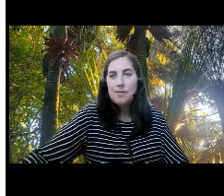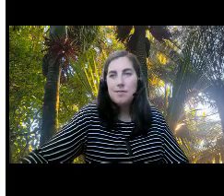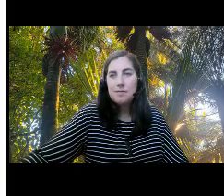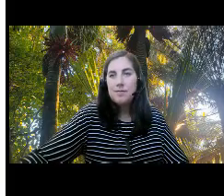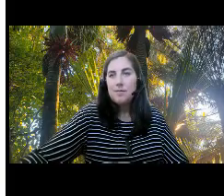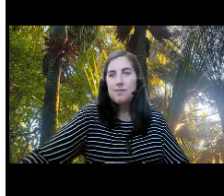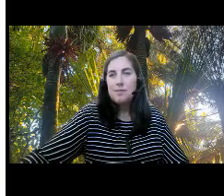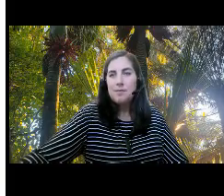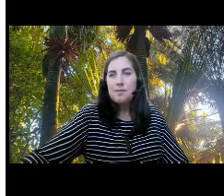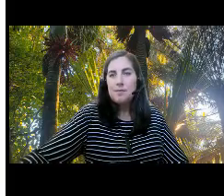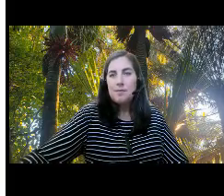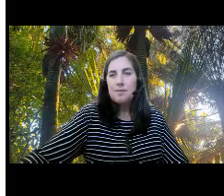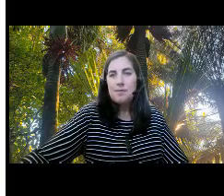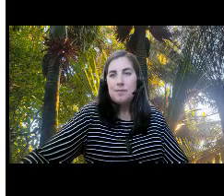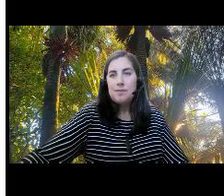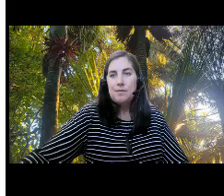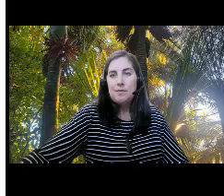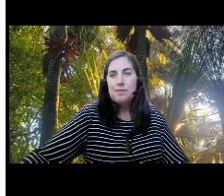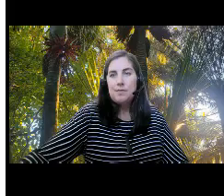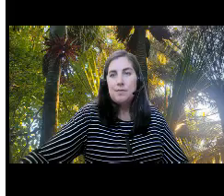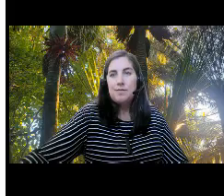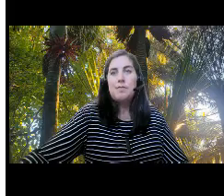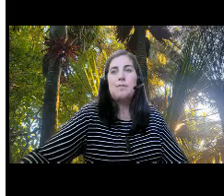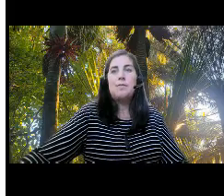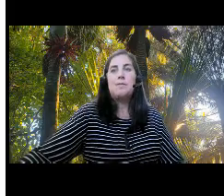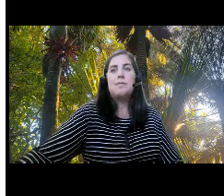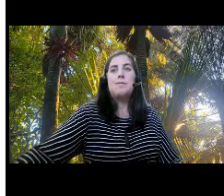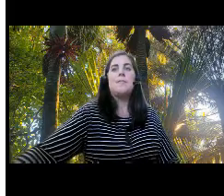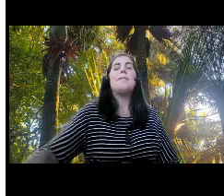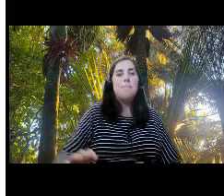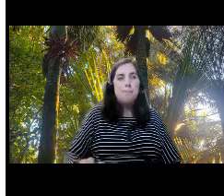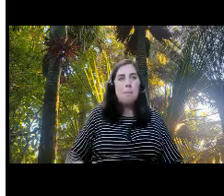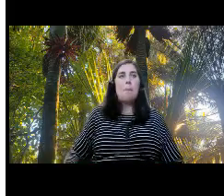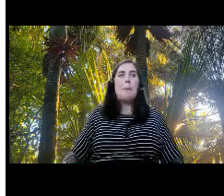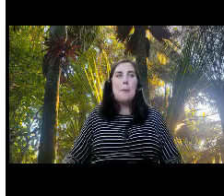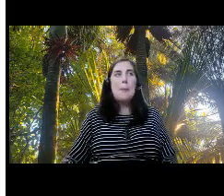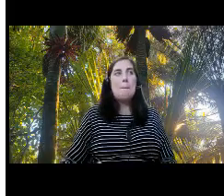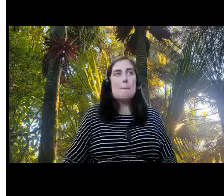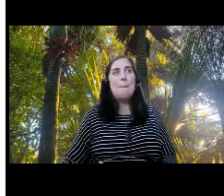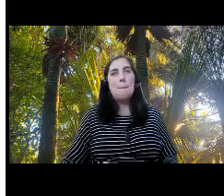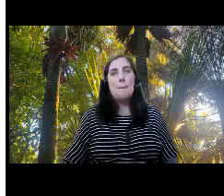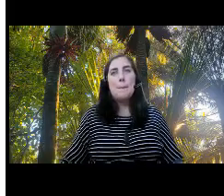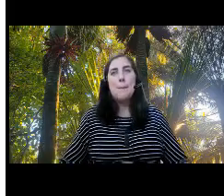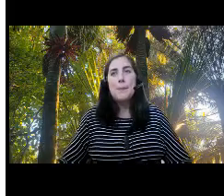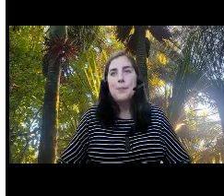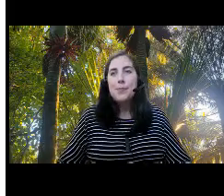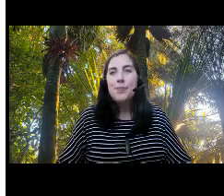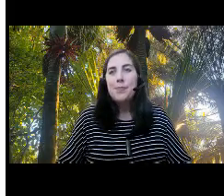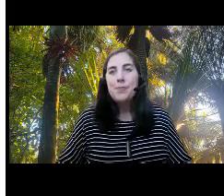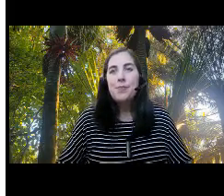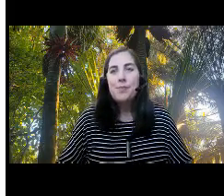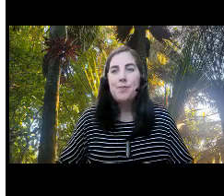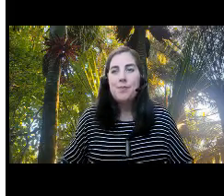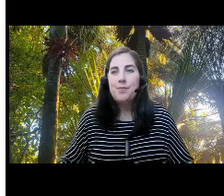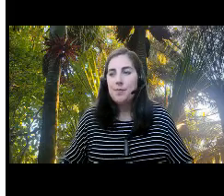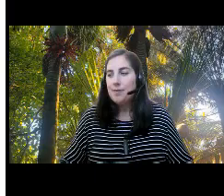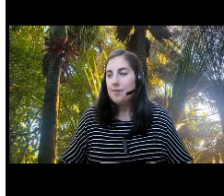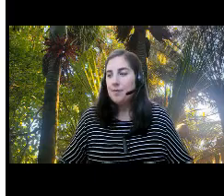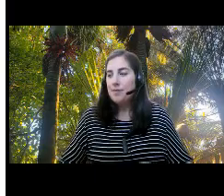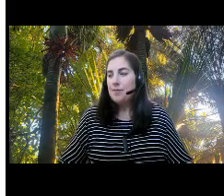everything, but we do take stormwater solutions into account in all our tools. I think that's really important to mention, but I will definitely look him up.